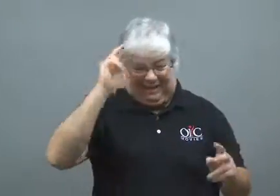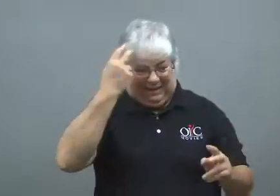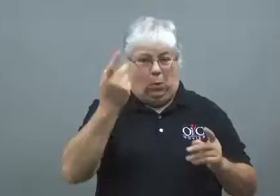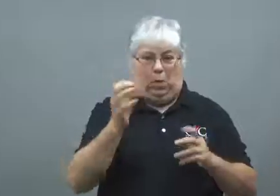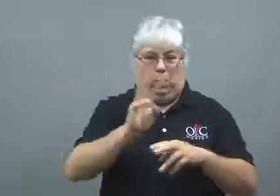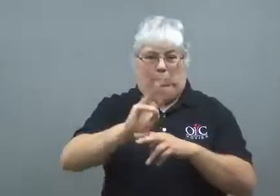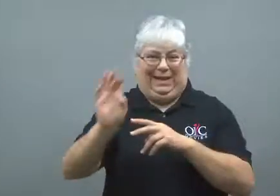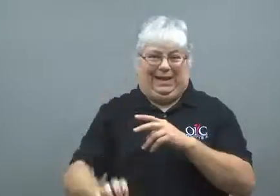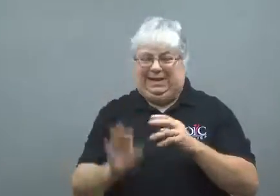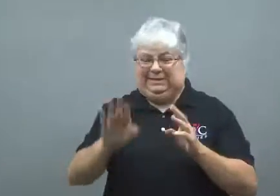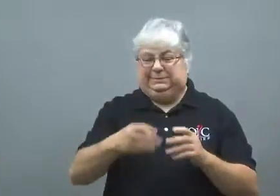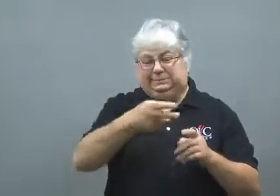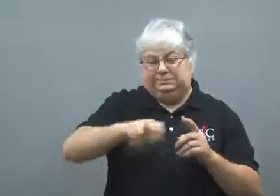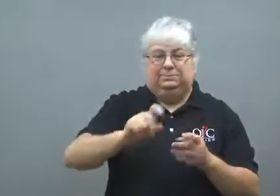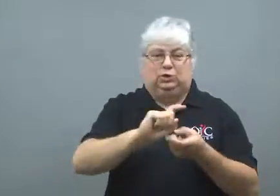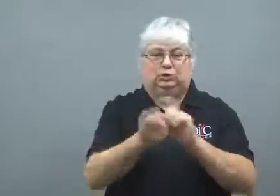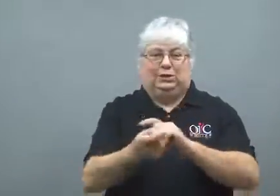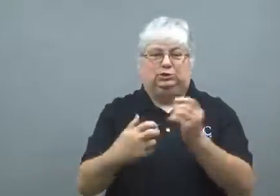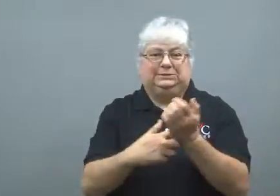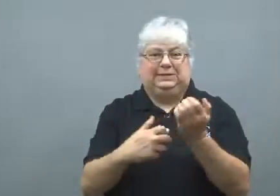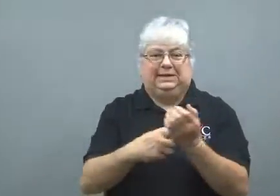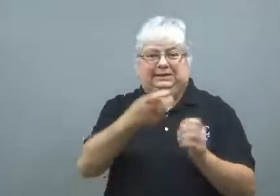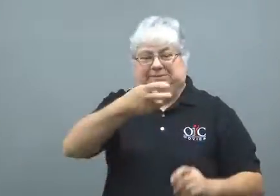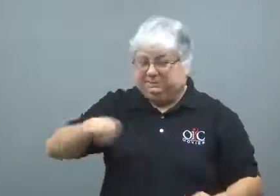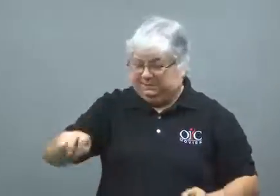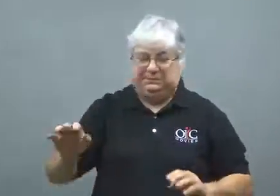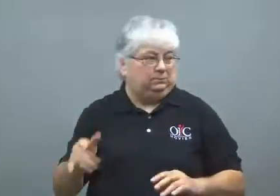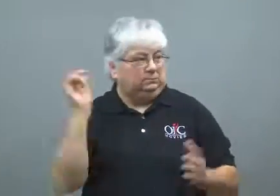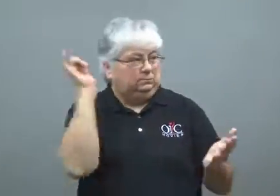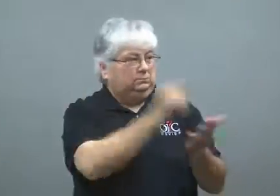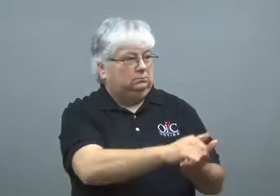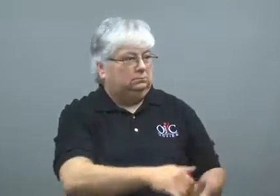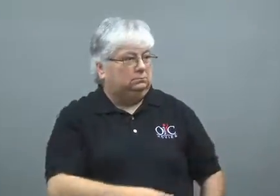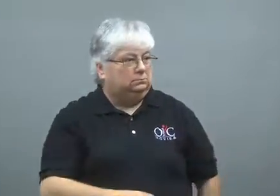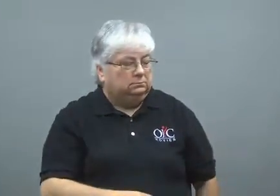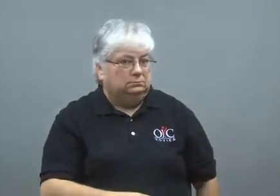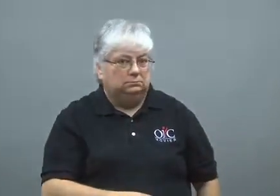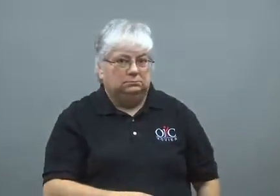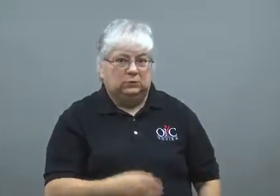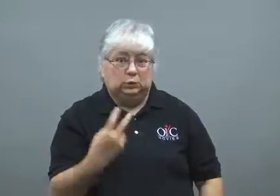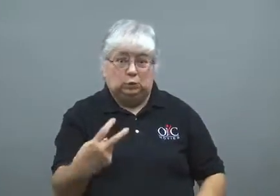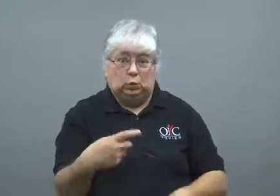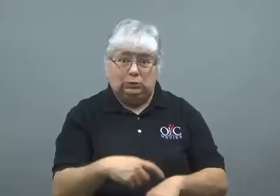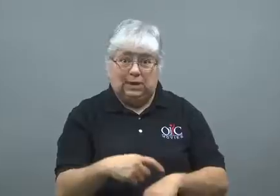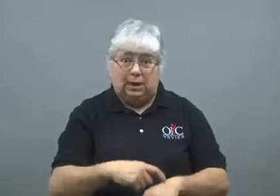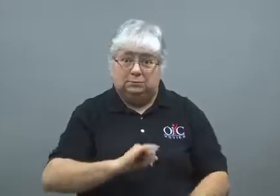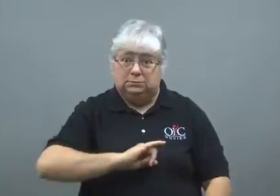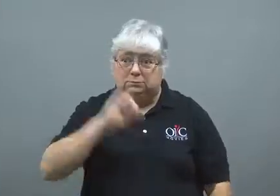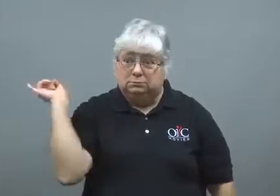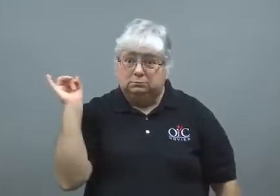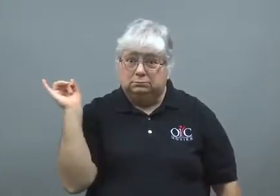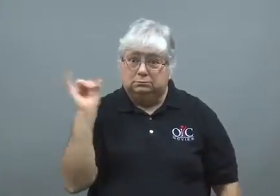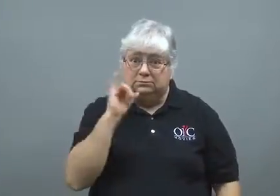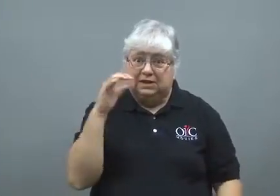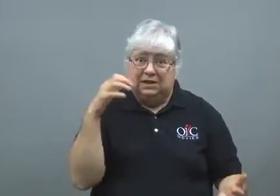He had a change of plans and switched his ticket to a weekend flight.